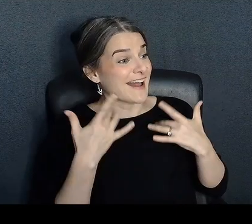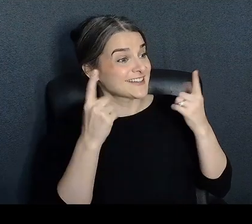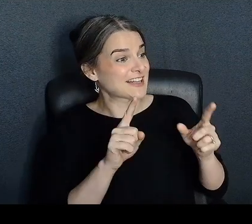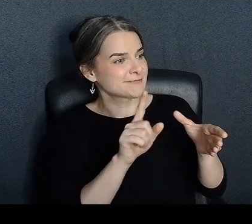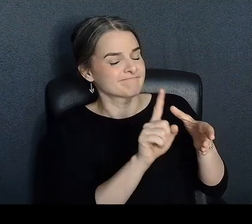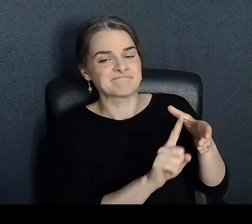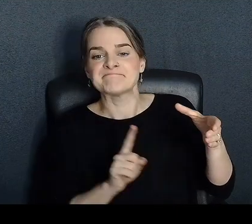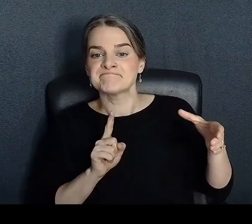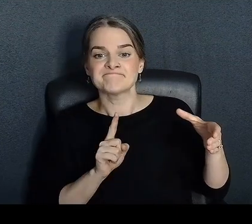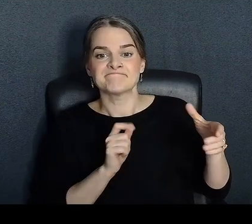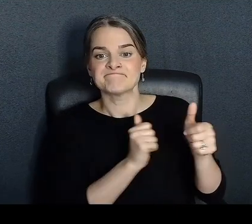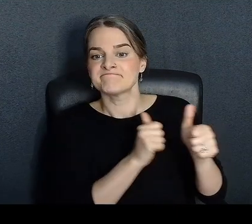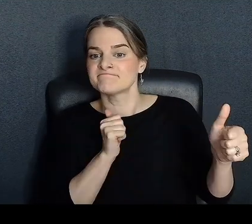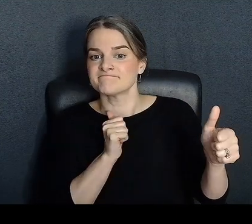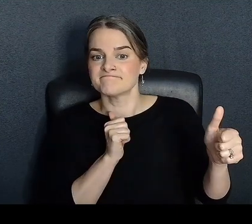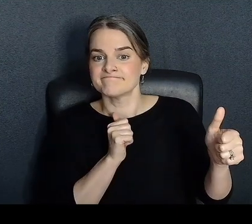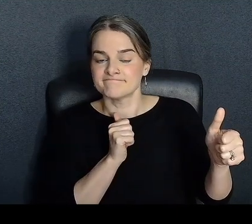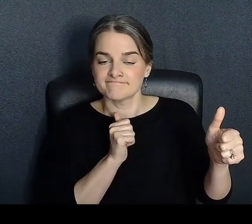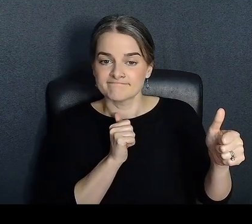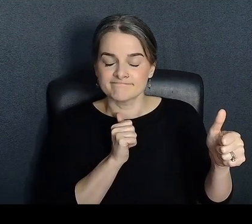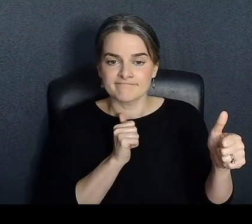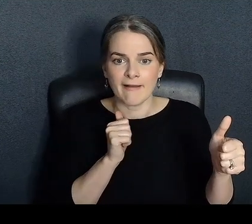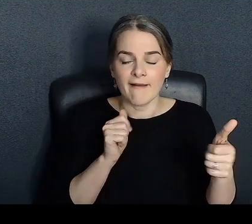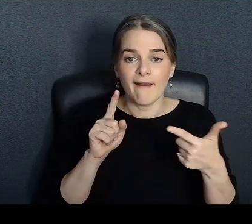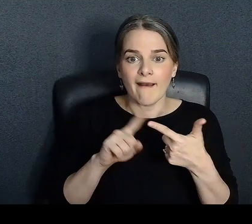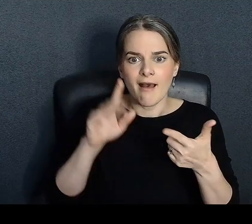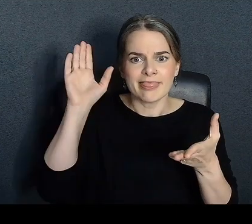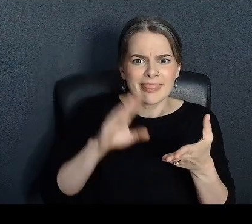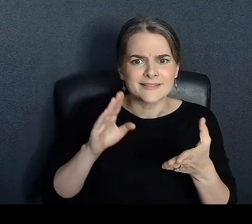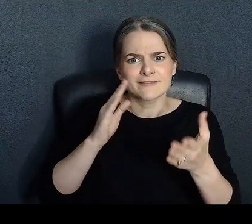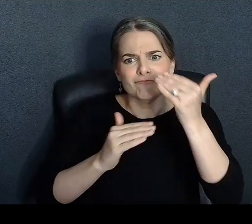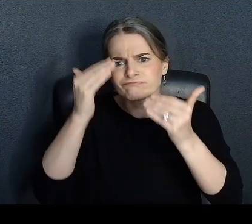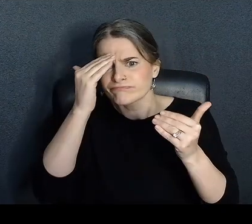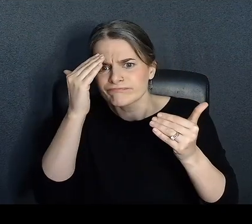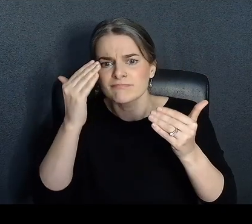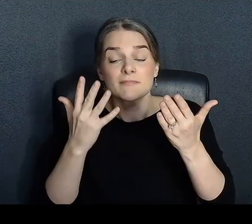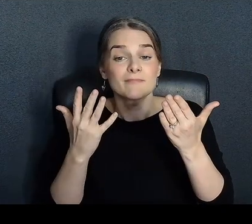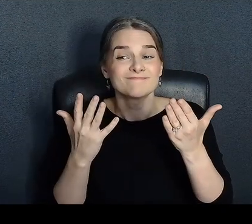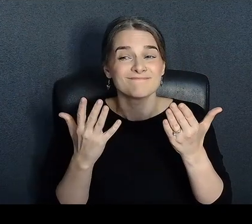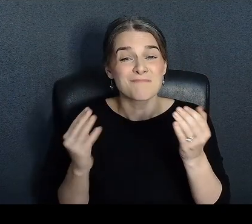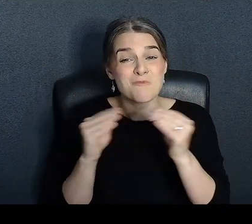reduced alertness, and increase risk to personal safety.